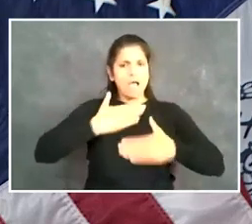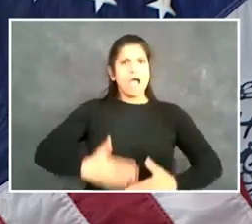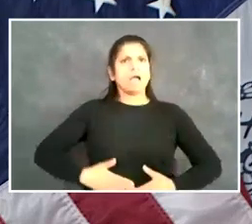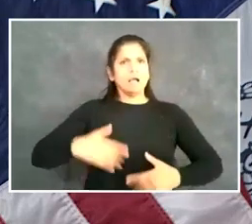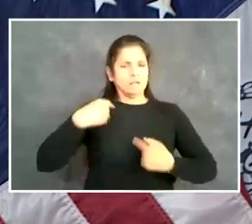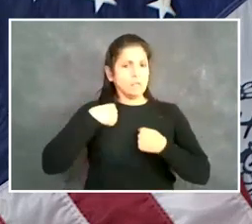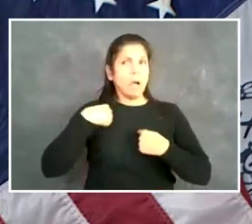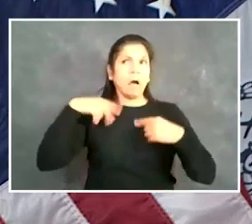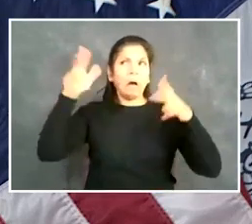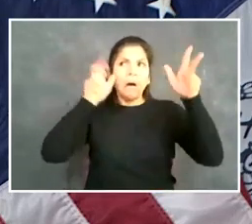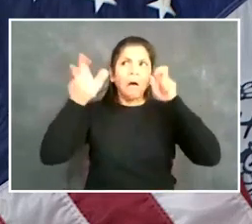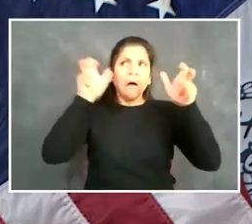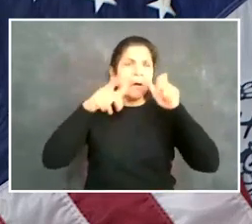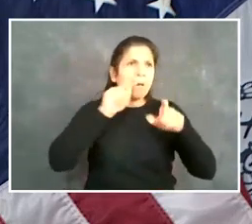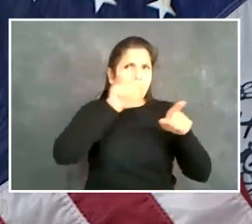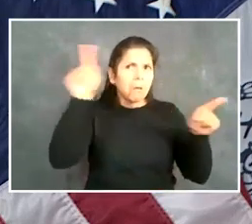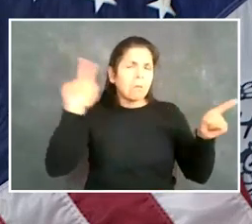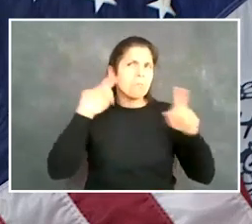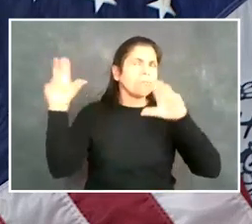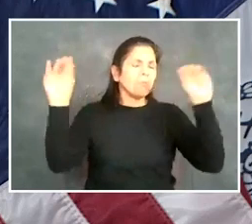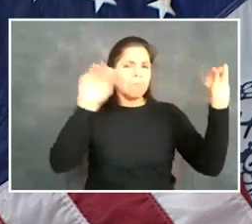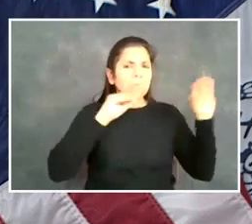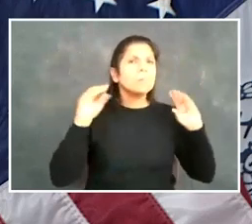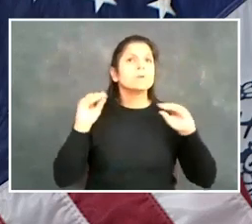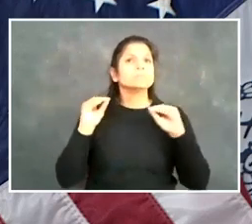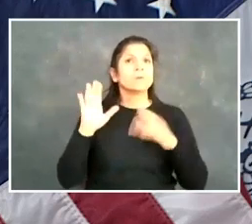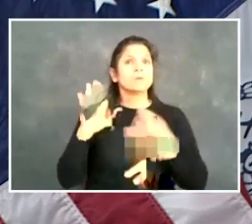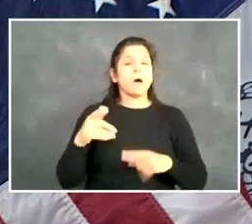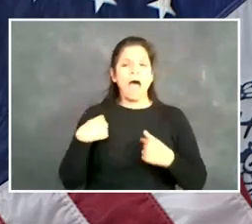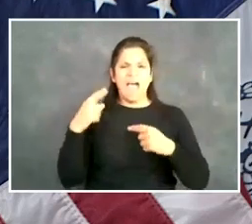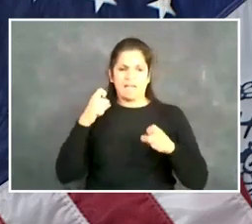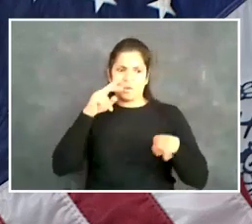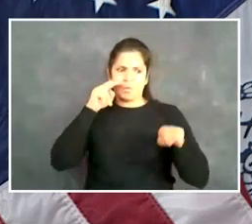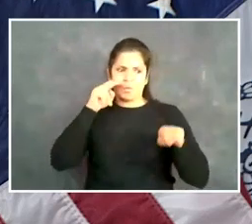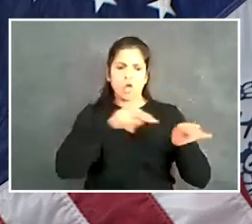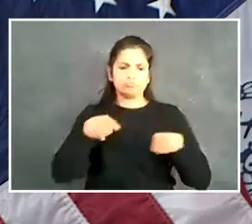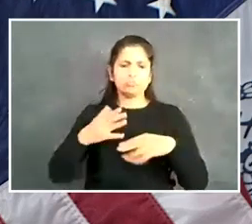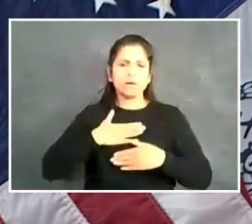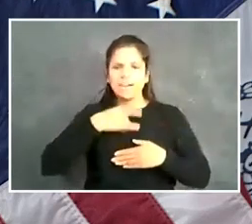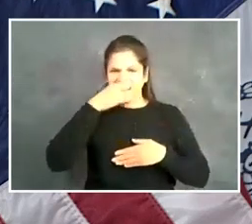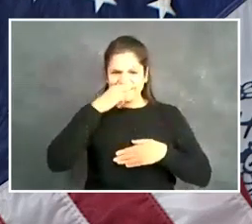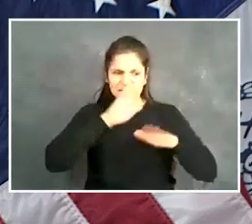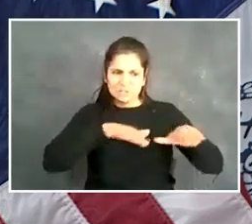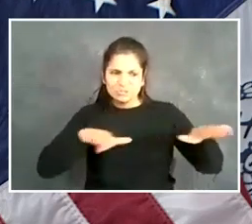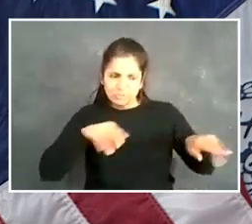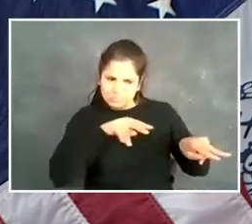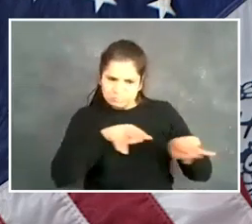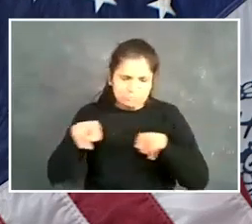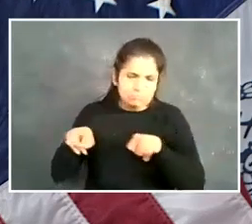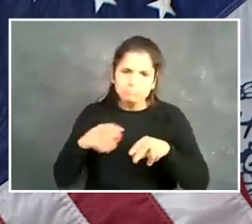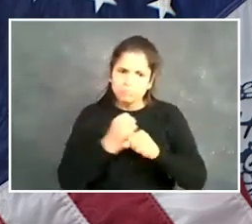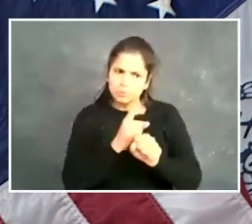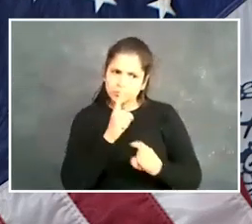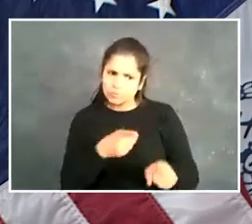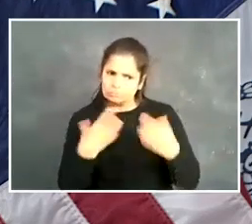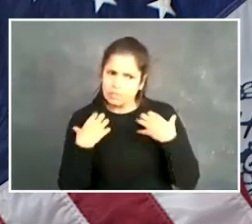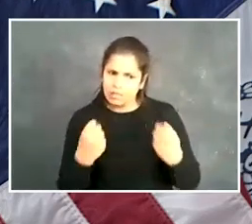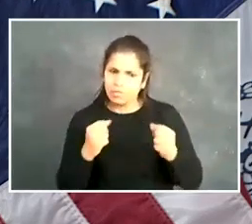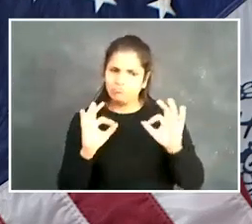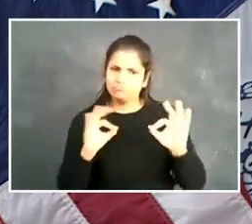EXPERTS.